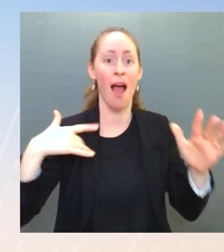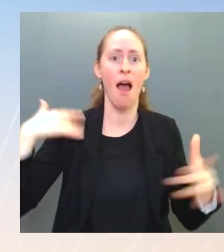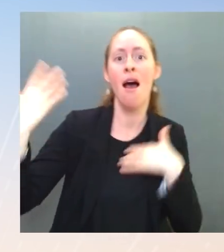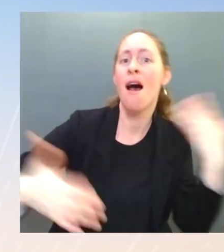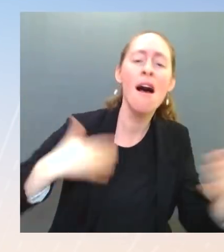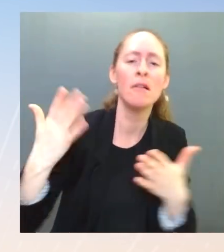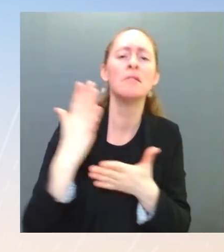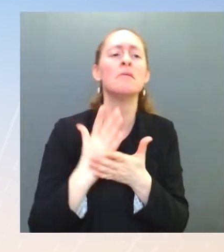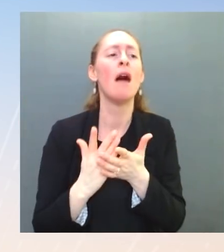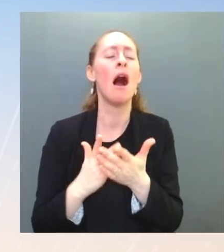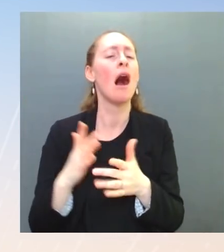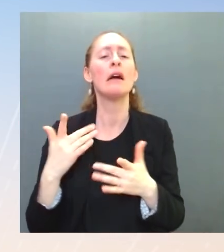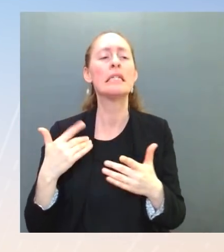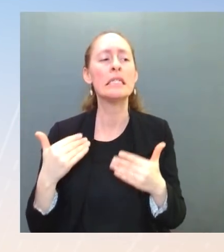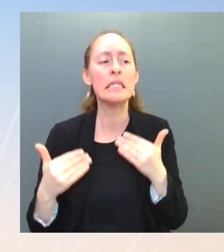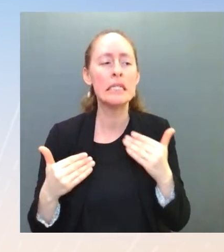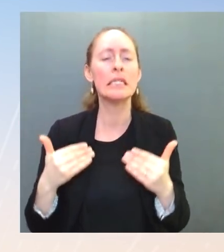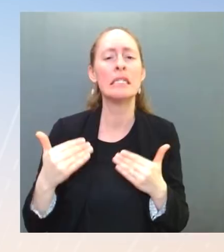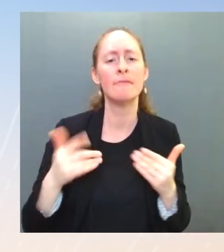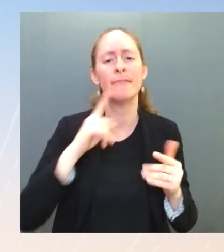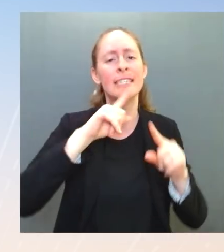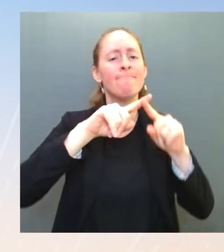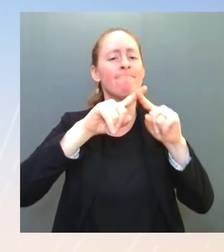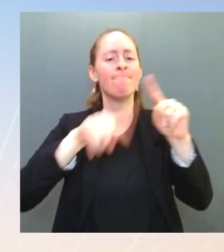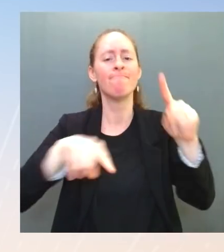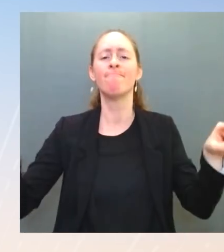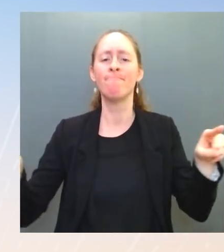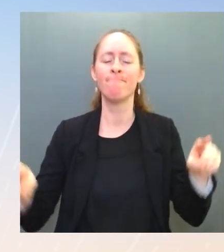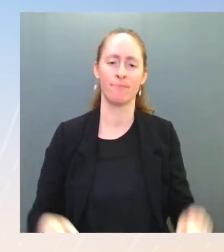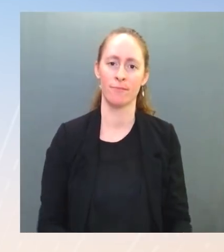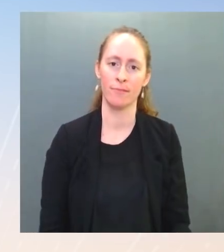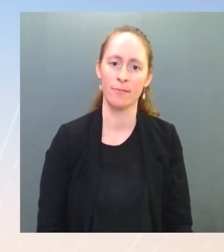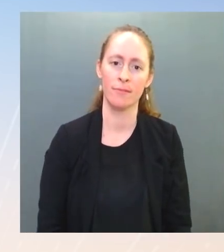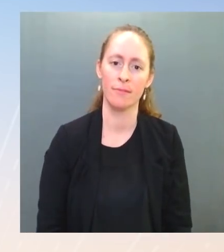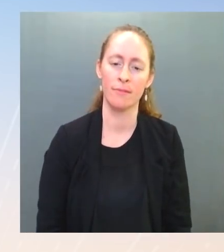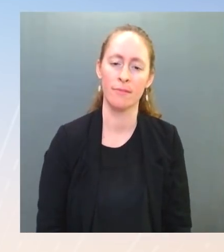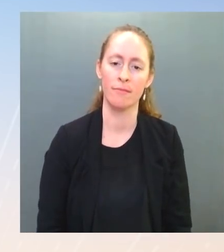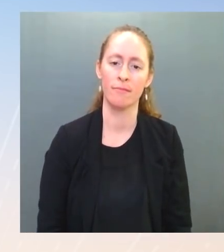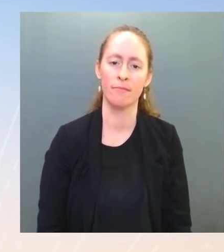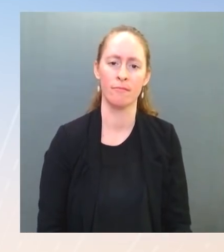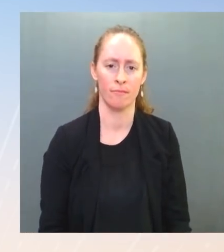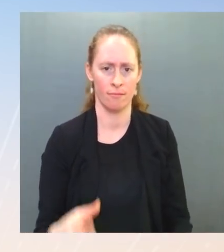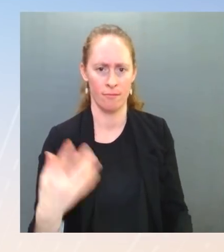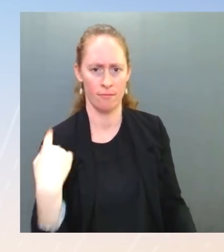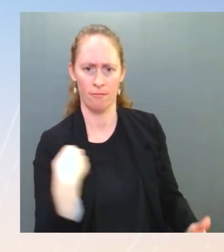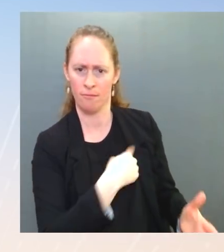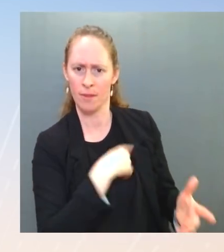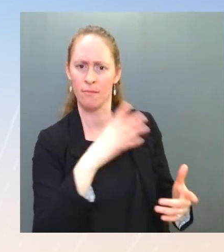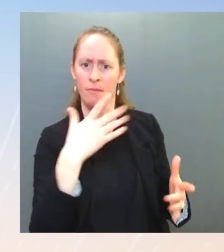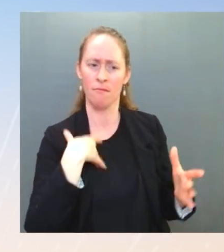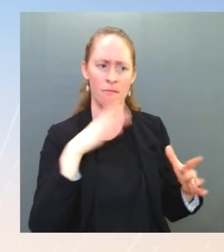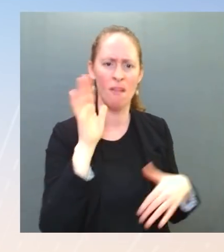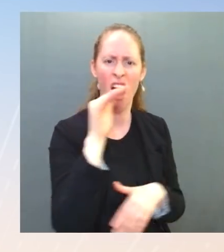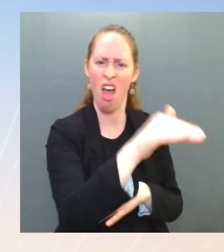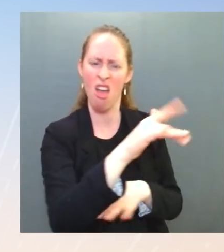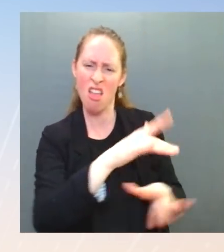they have condemned the killings of civilians in Bucha, they've supported calls for an independent investigation,